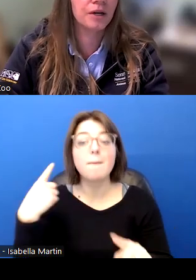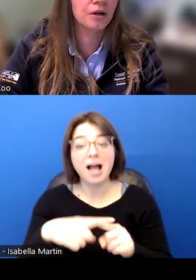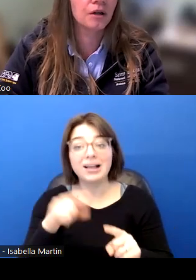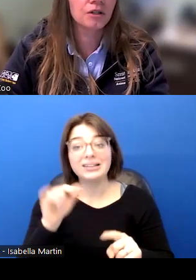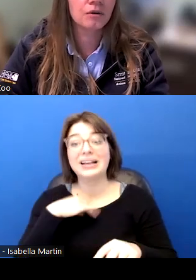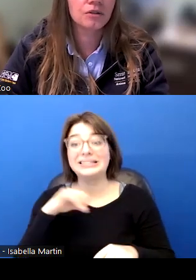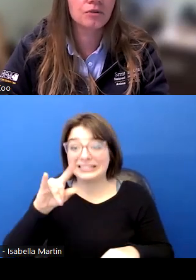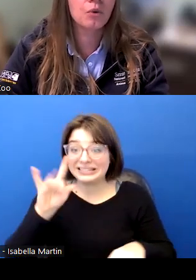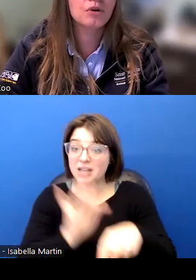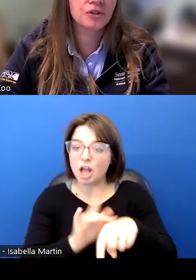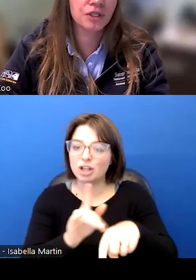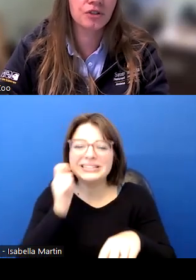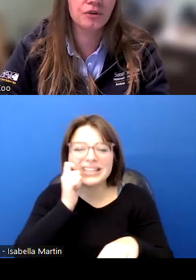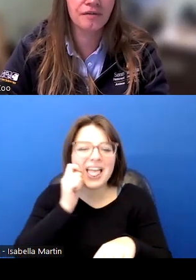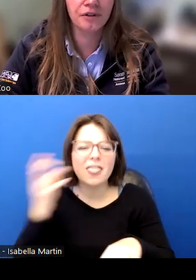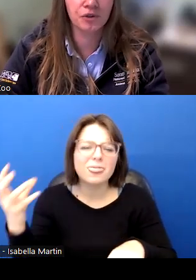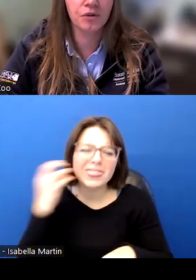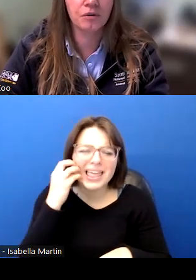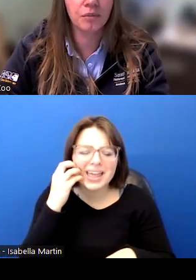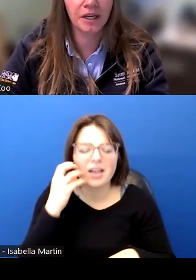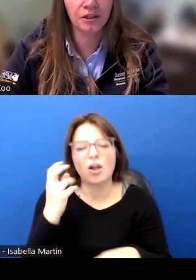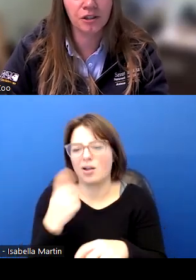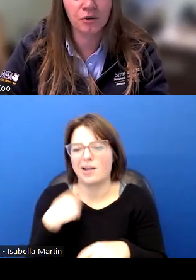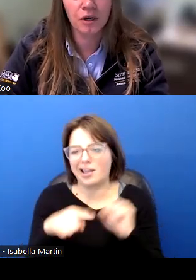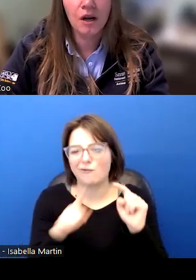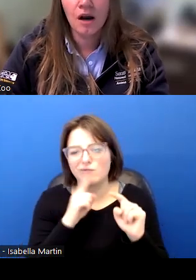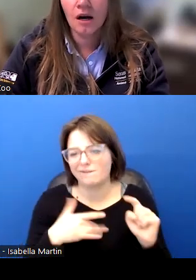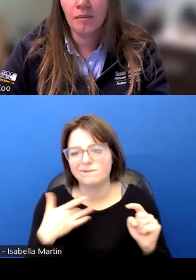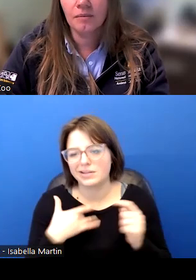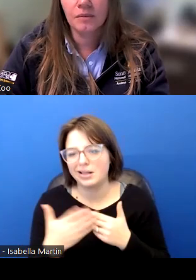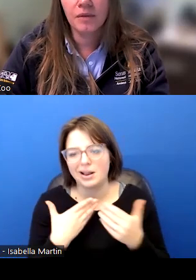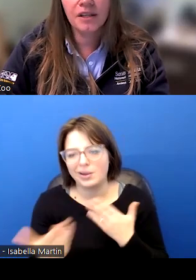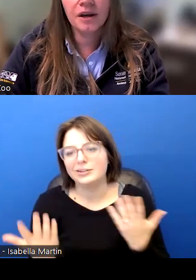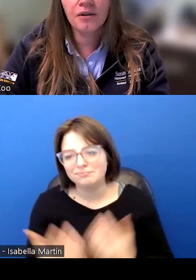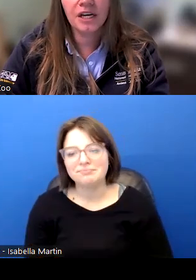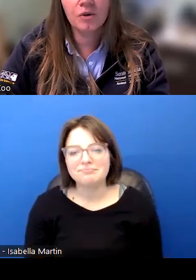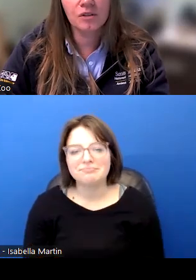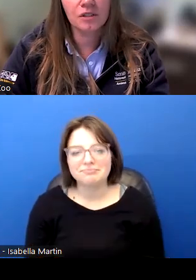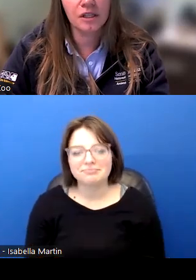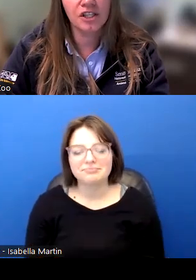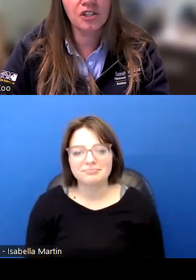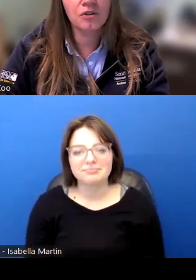better more suited to a visual body condition score. Um many of the other animals they just don't